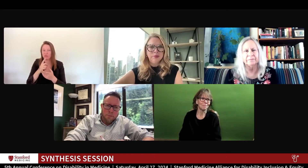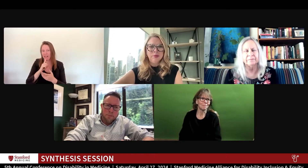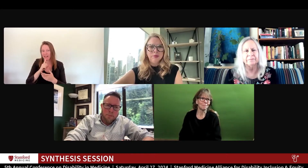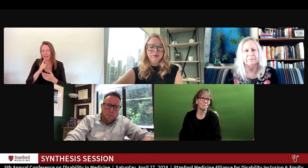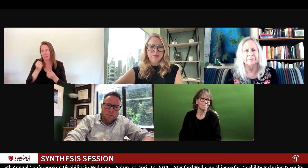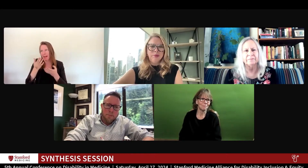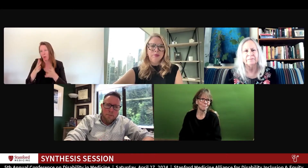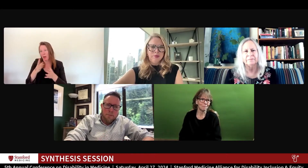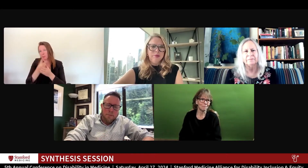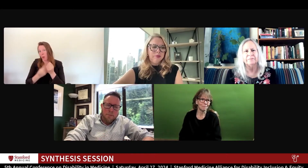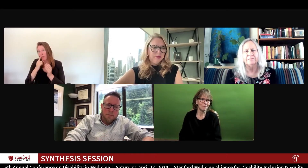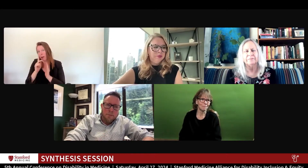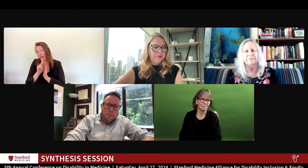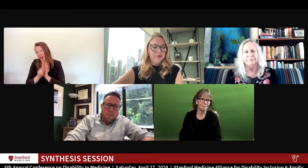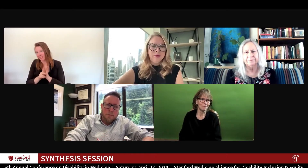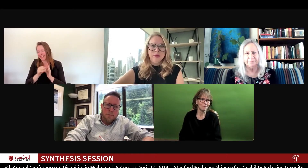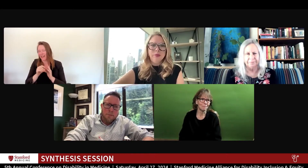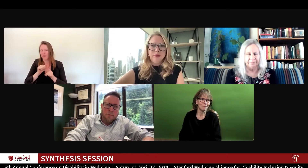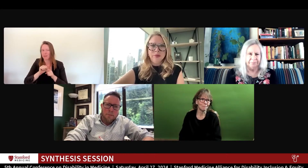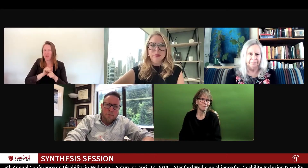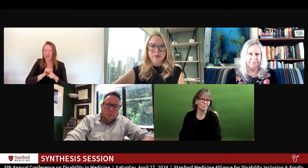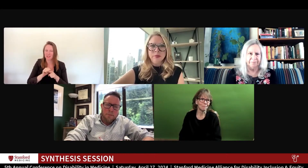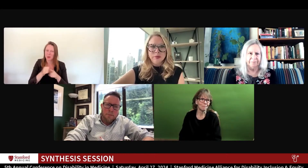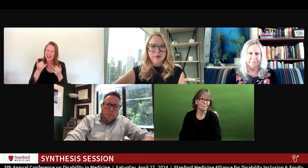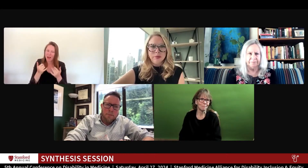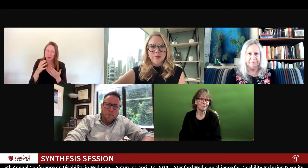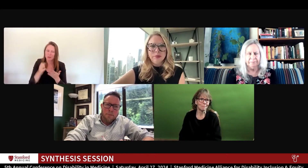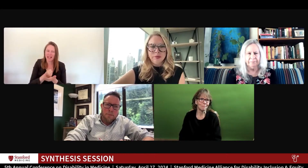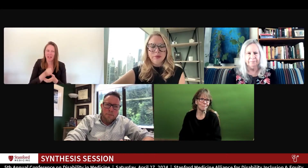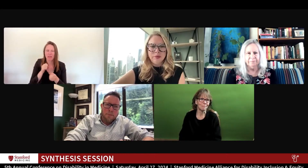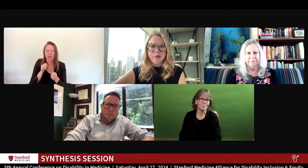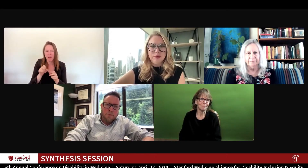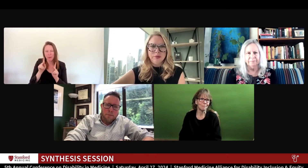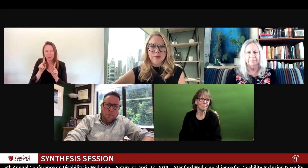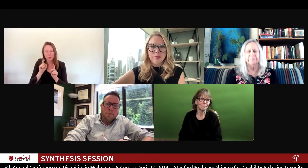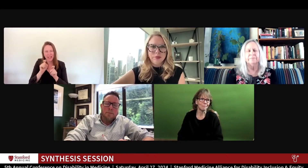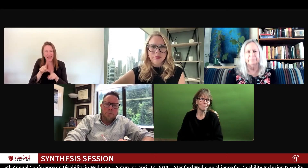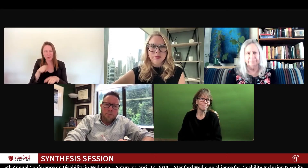important they are in many ways. both for policy and in terms of practices.